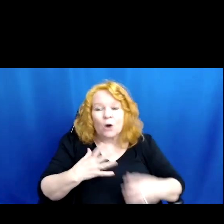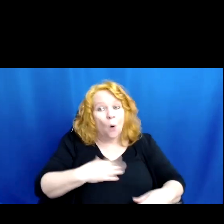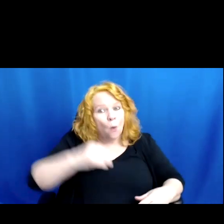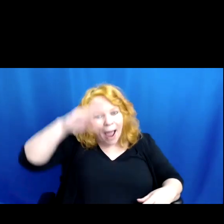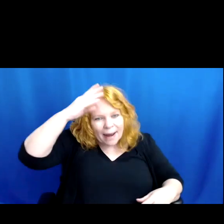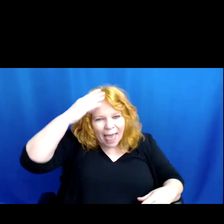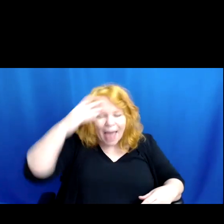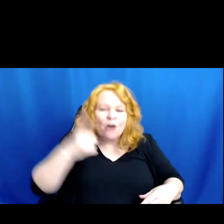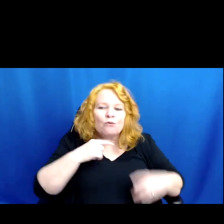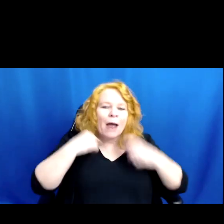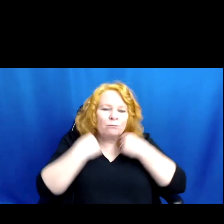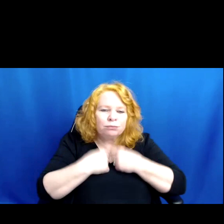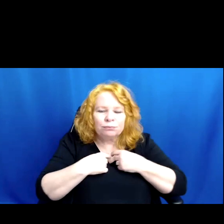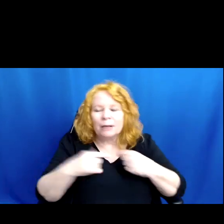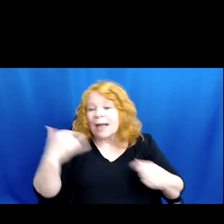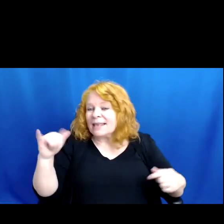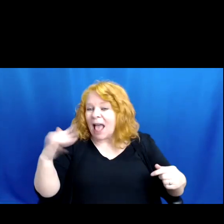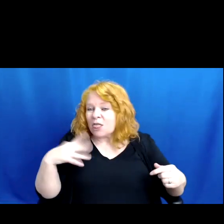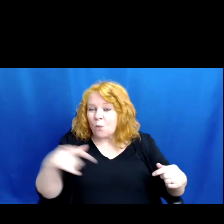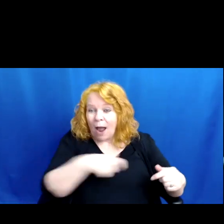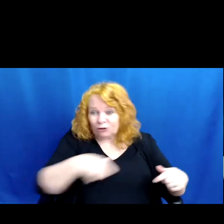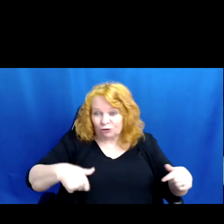A yellow and white striped t-shirt.